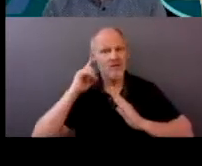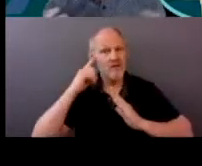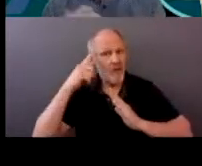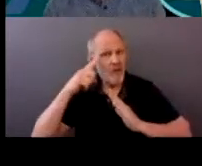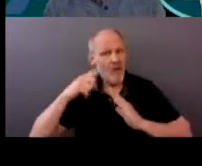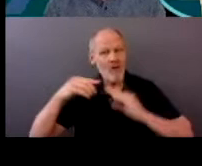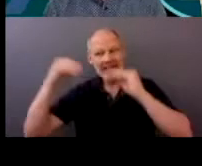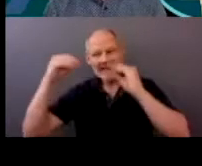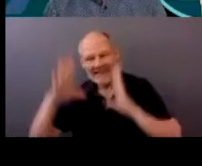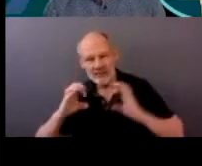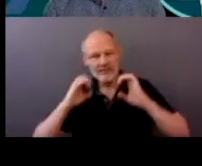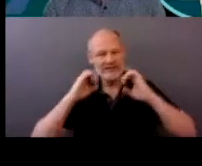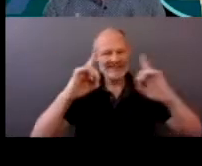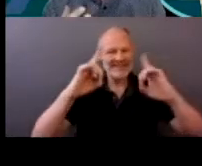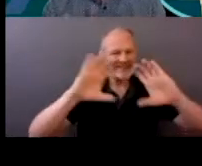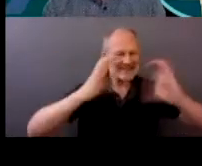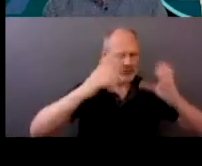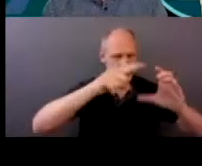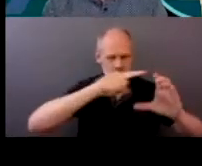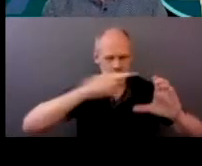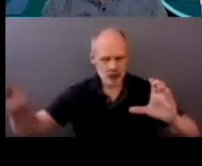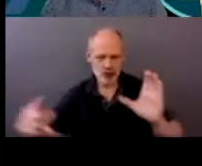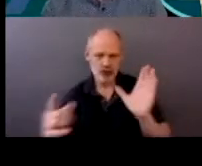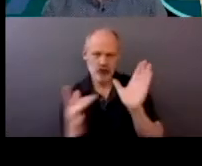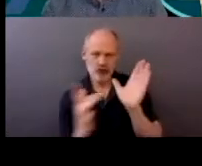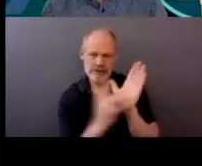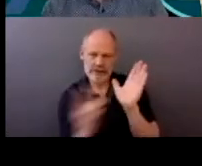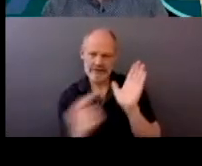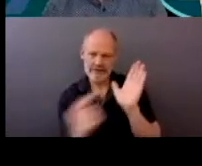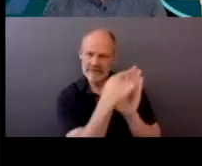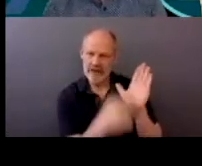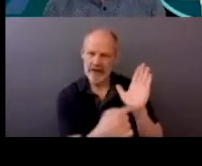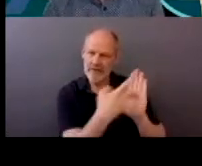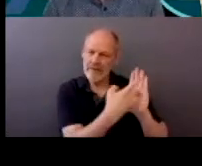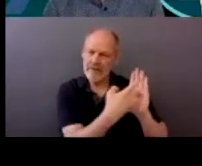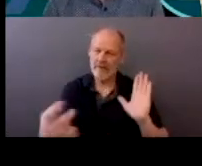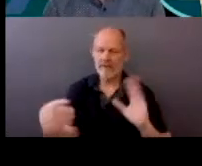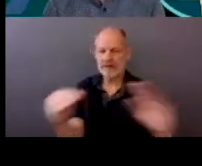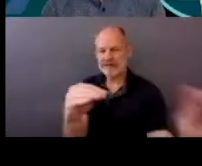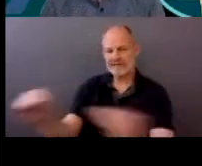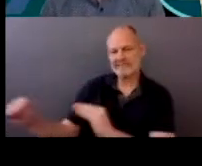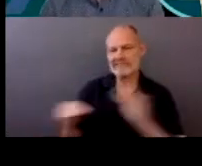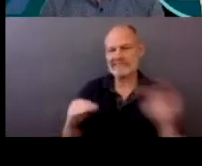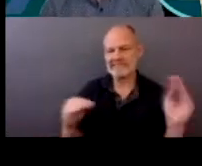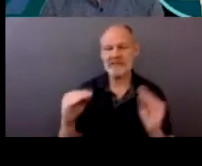or actually have a zoo staff or learning facilitators access that material, as well.